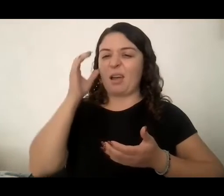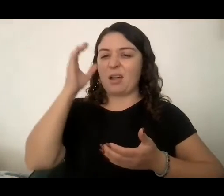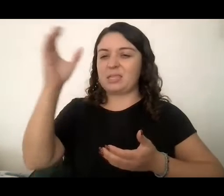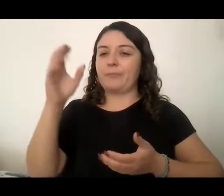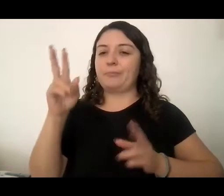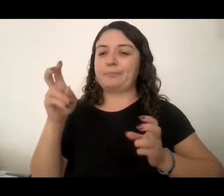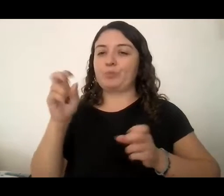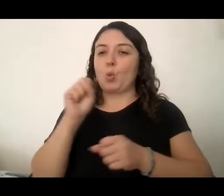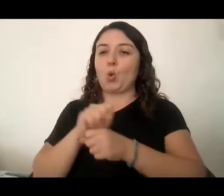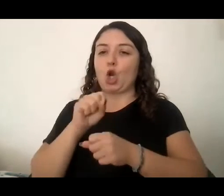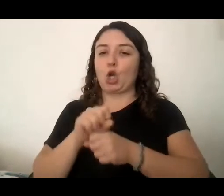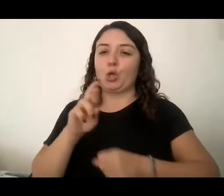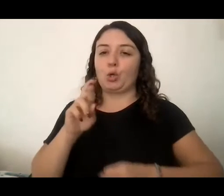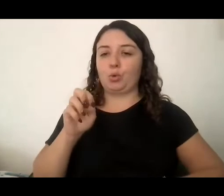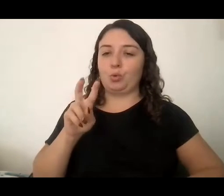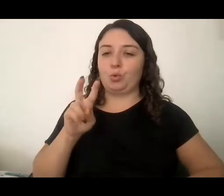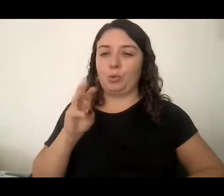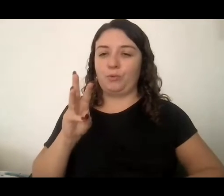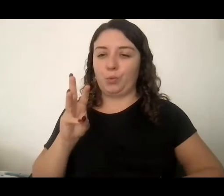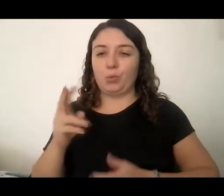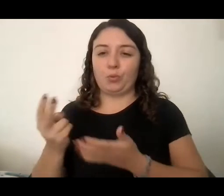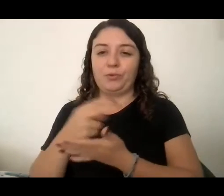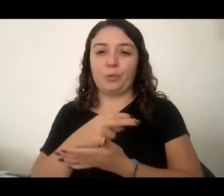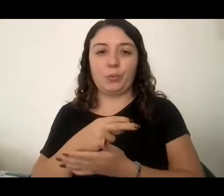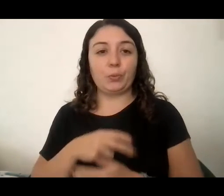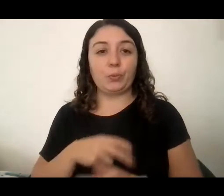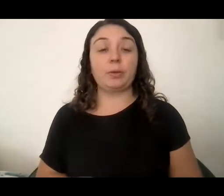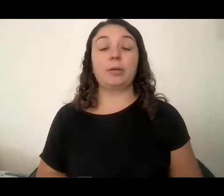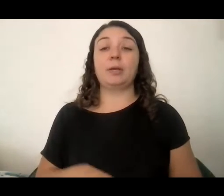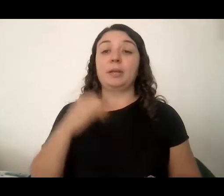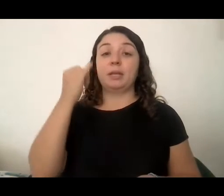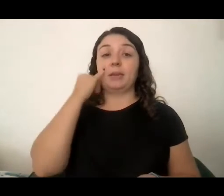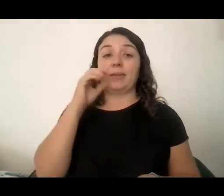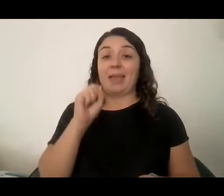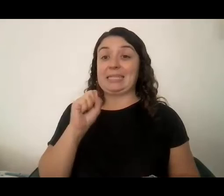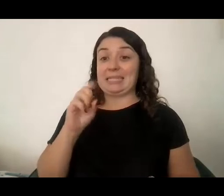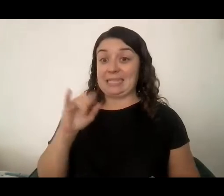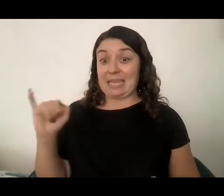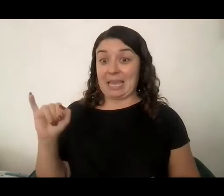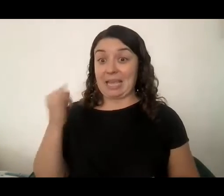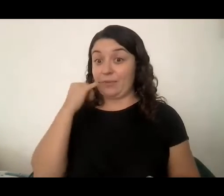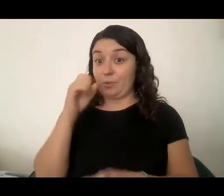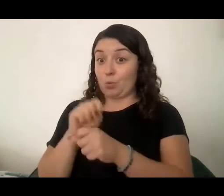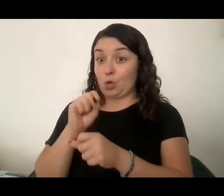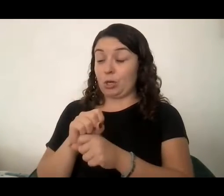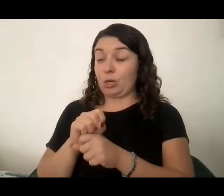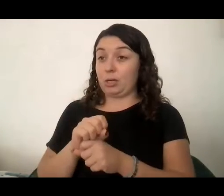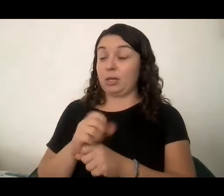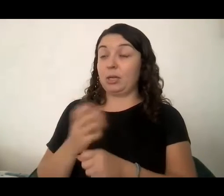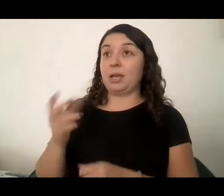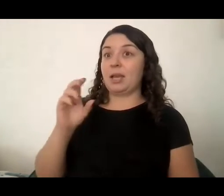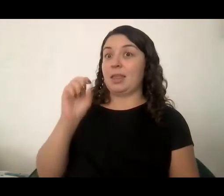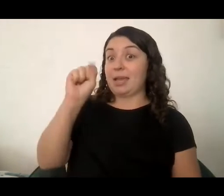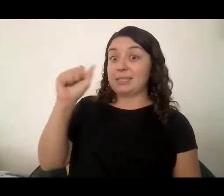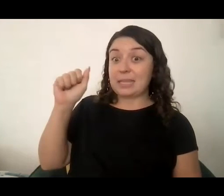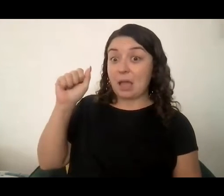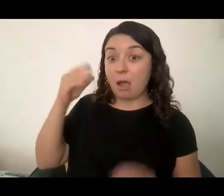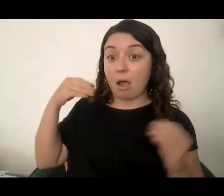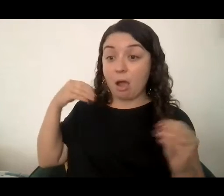in the world of the SSDI benefits, when you work, Social Security doesn't look at your work activity